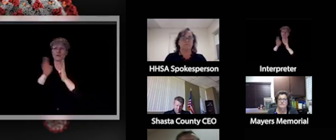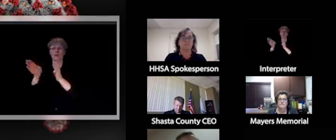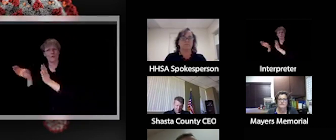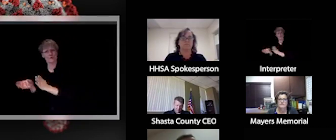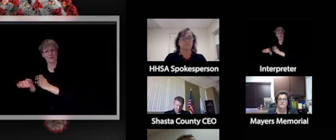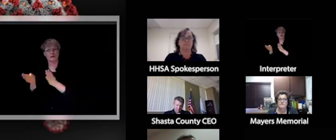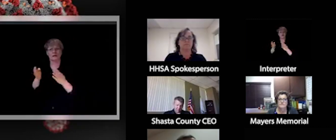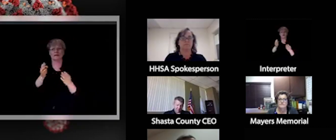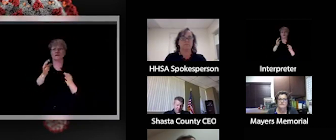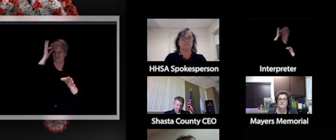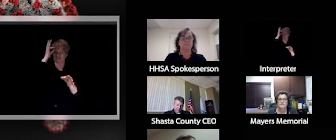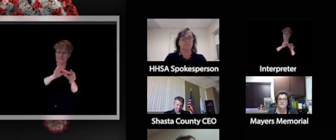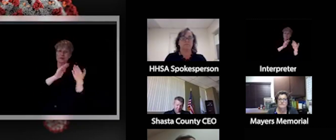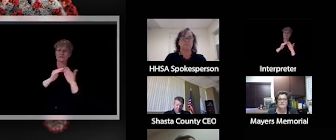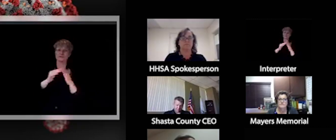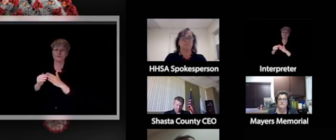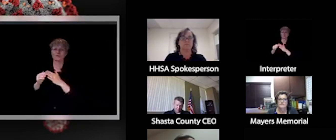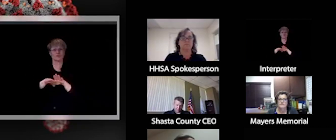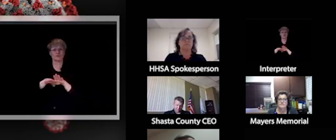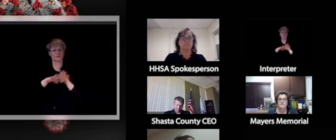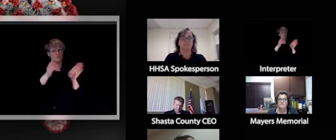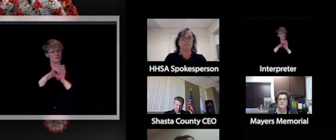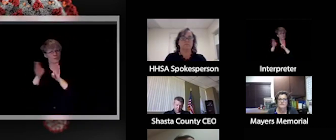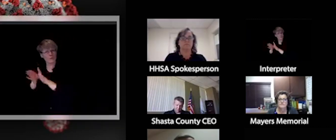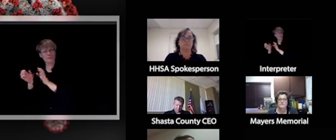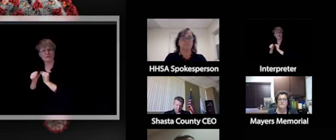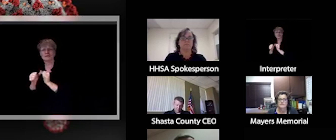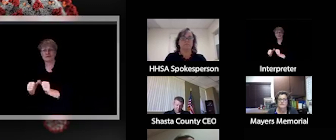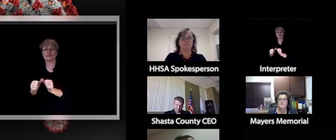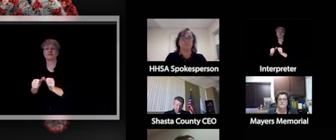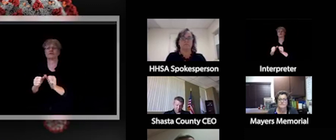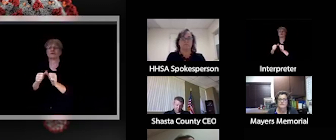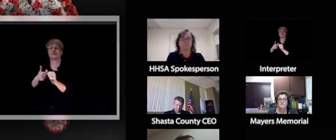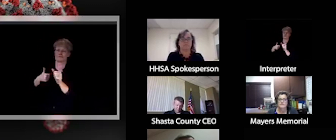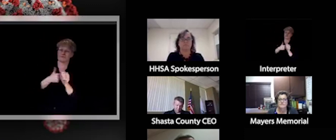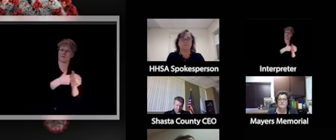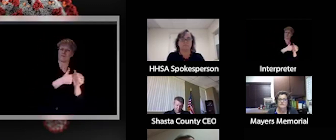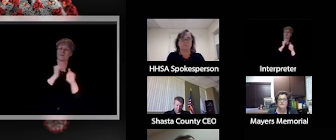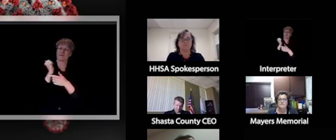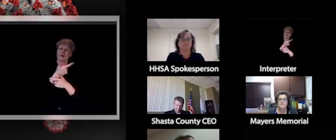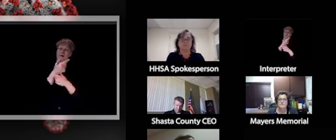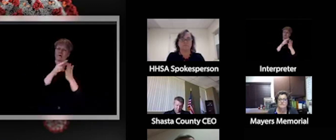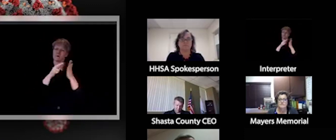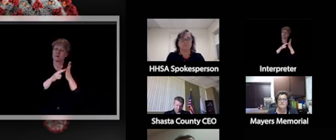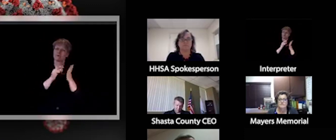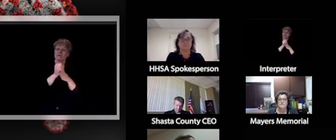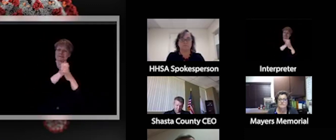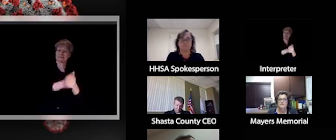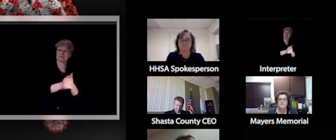and other to follow the guidance that the state’s put out. There are links on our